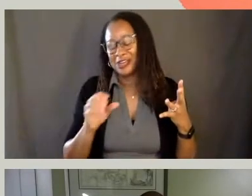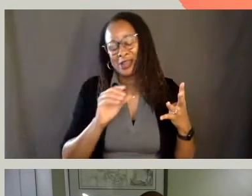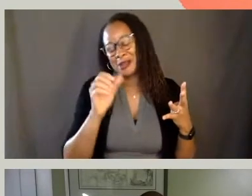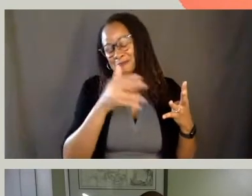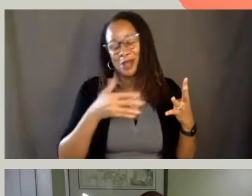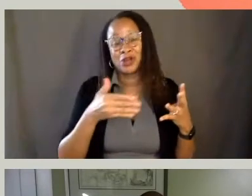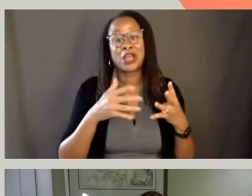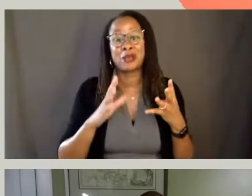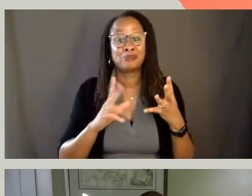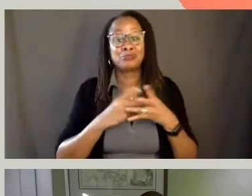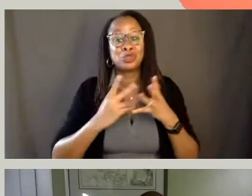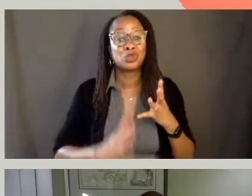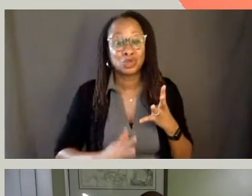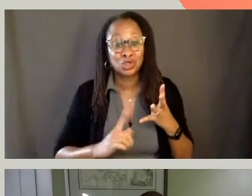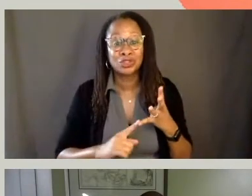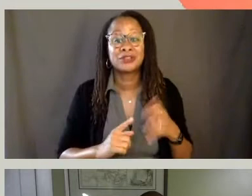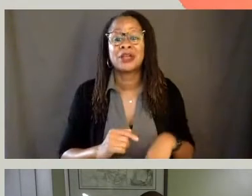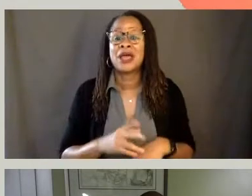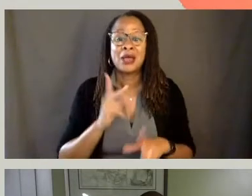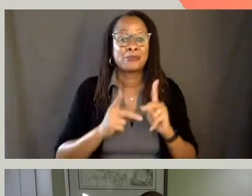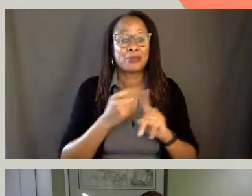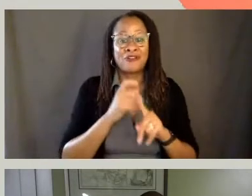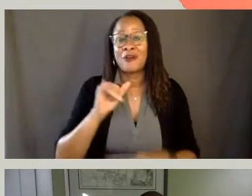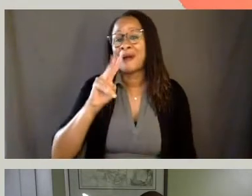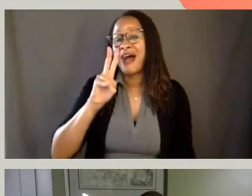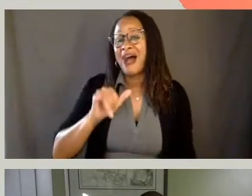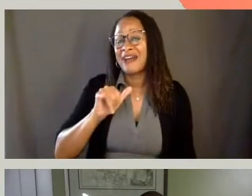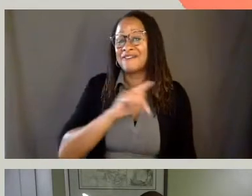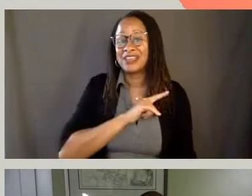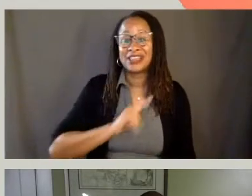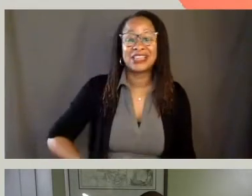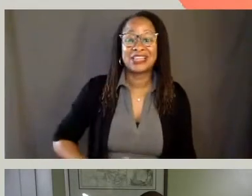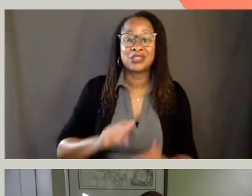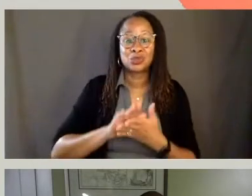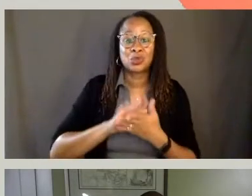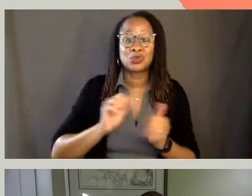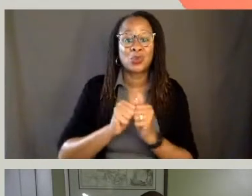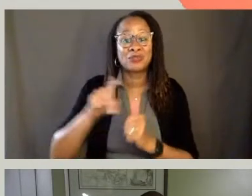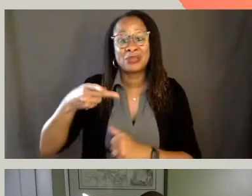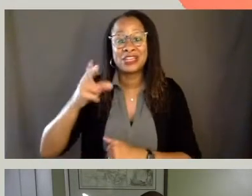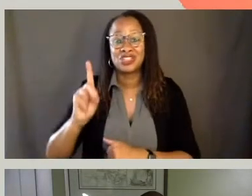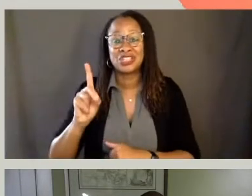And there's people from, you know, Ivy League Schools with PhDs and people like me who,